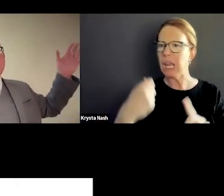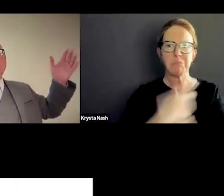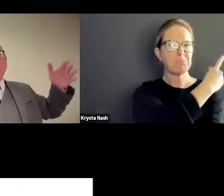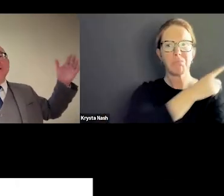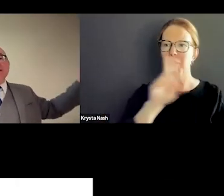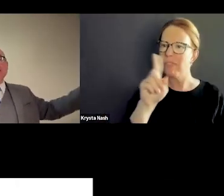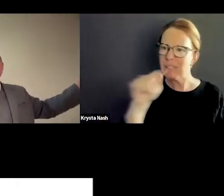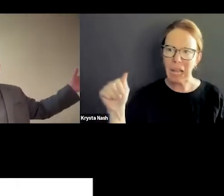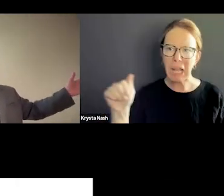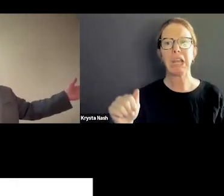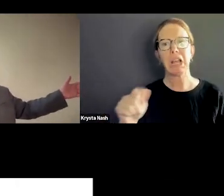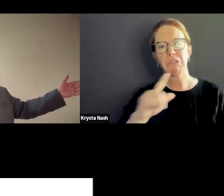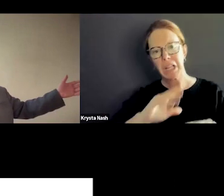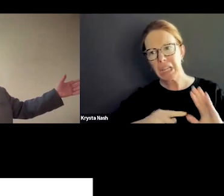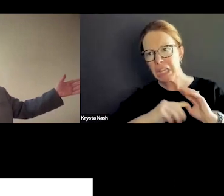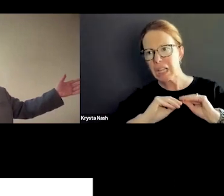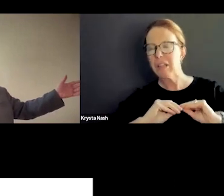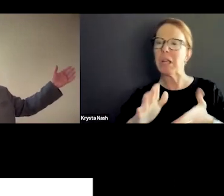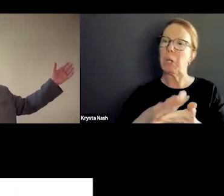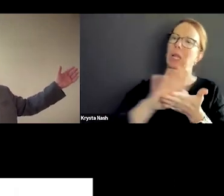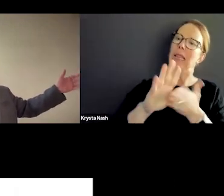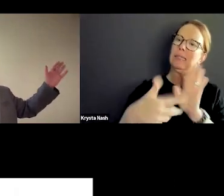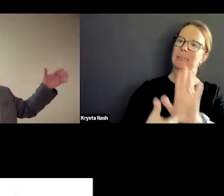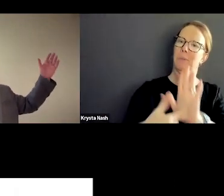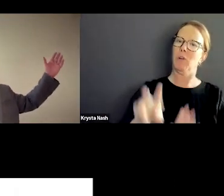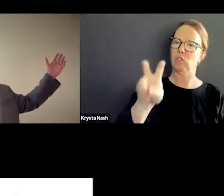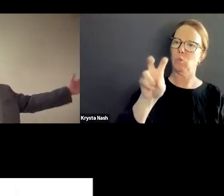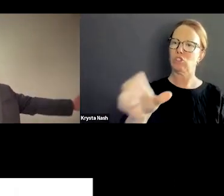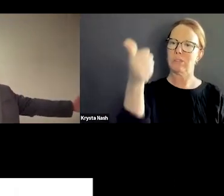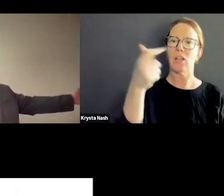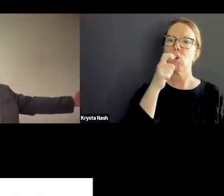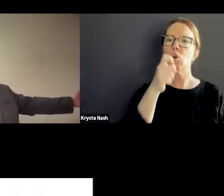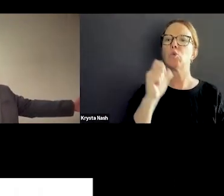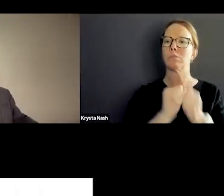We have a pretty clean sample of 210 individuals who sports bet on a regular basis here.